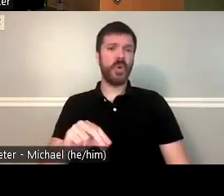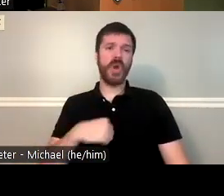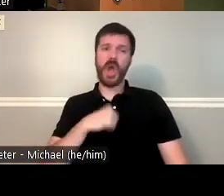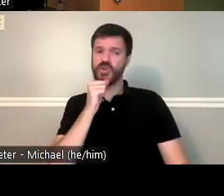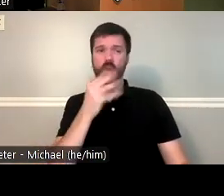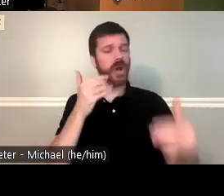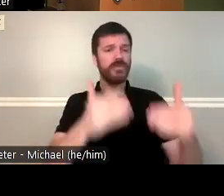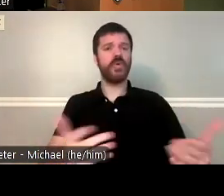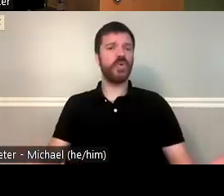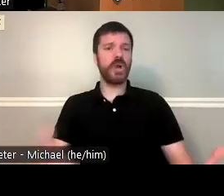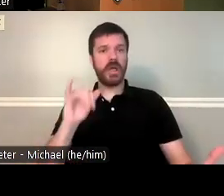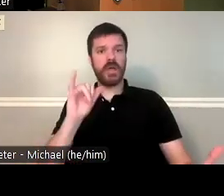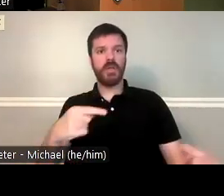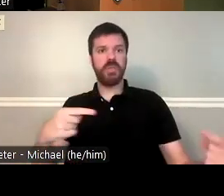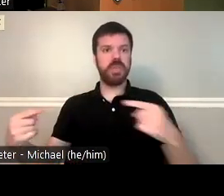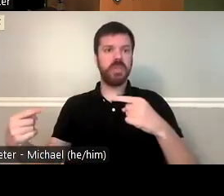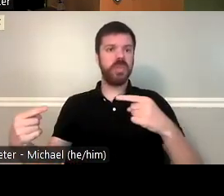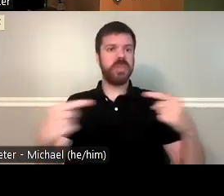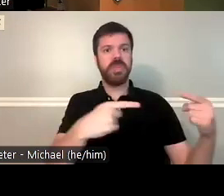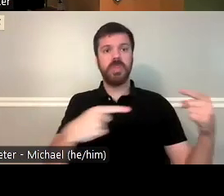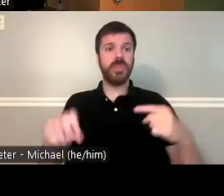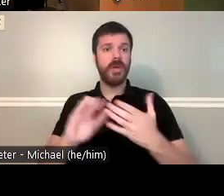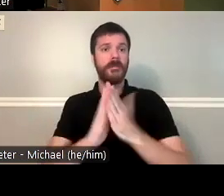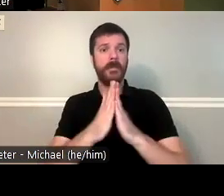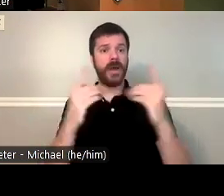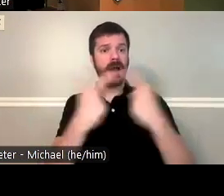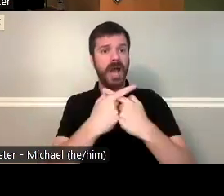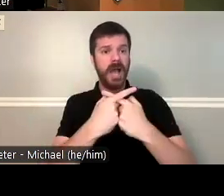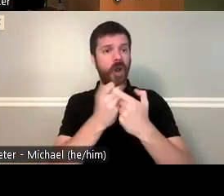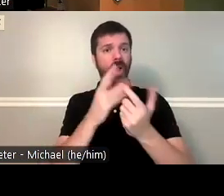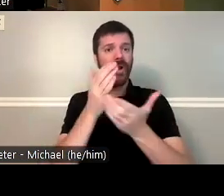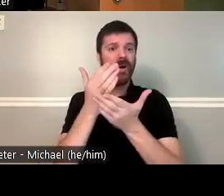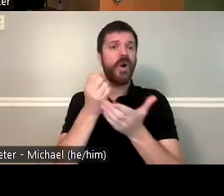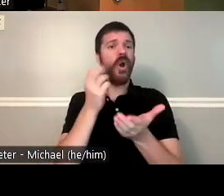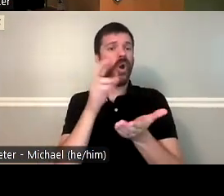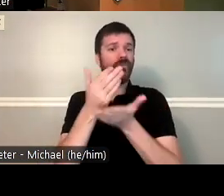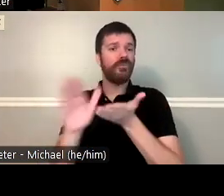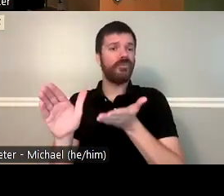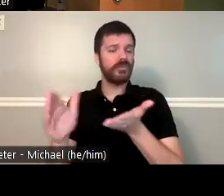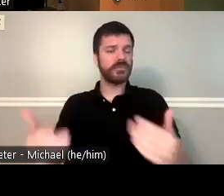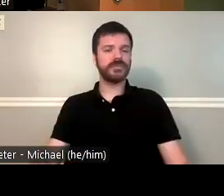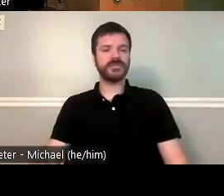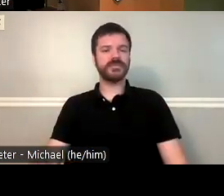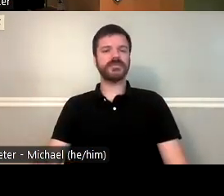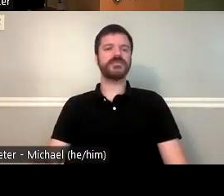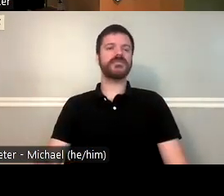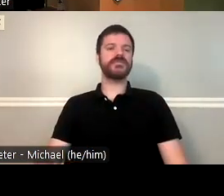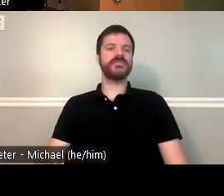and that can lead to alienation or conflict in the family I mentioned disenfranchised loss where it's